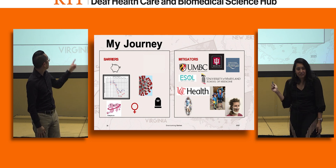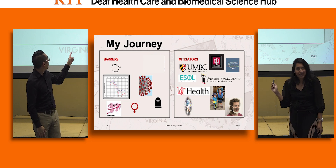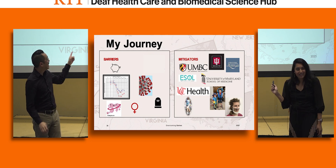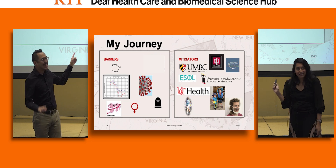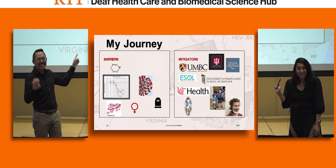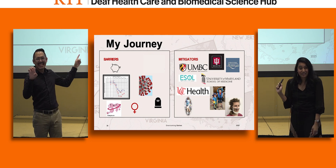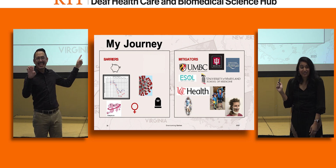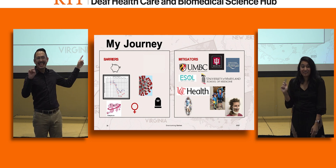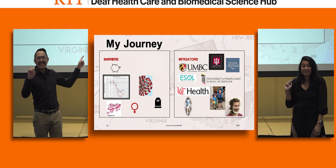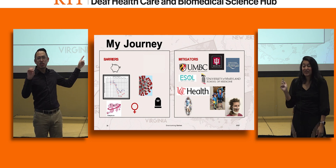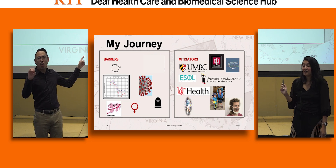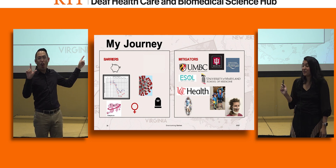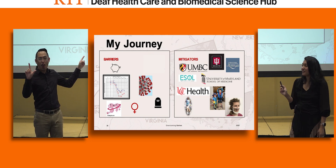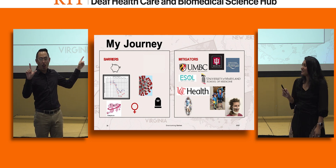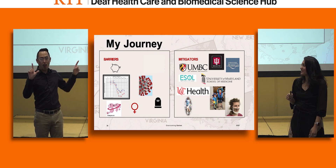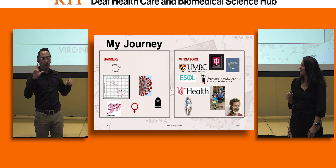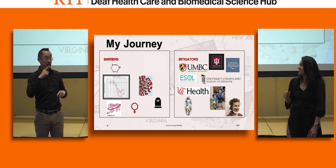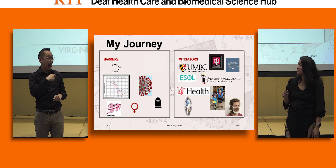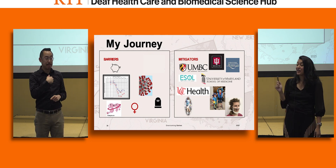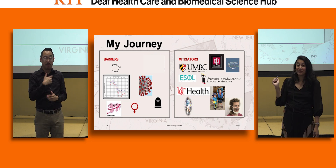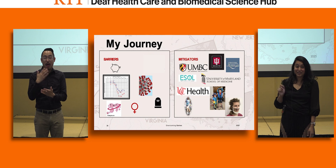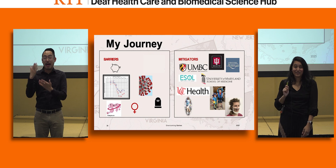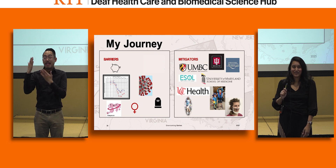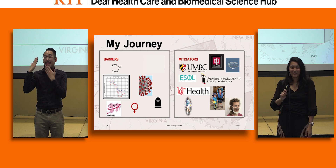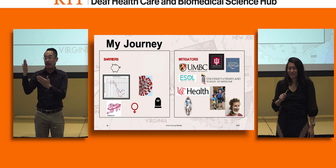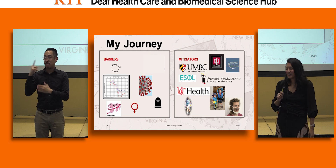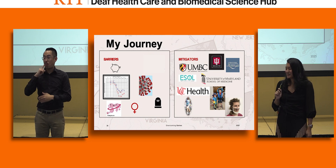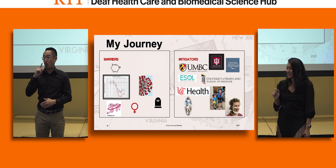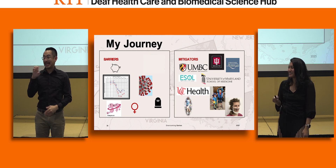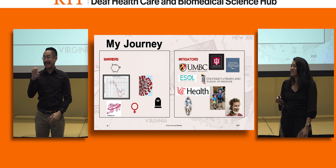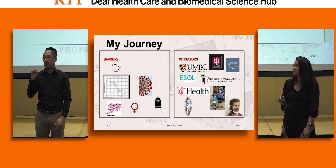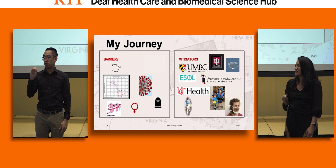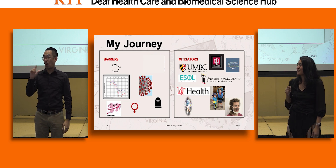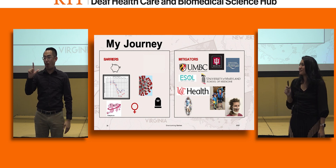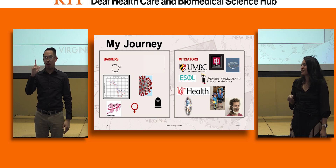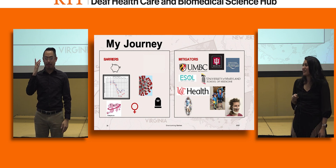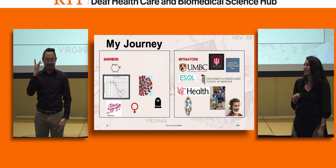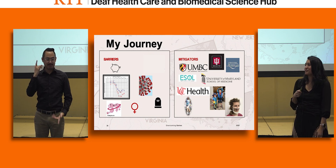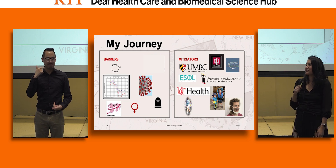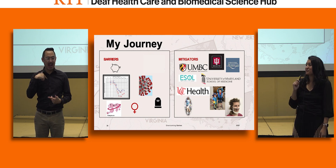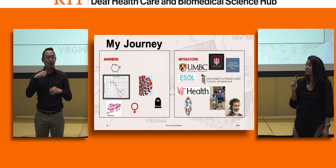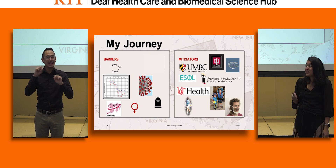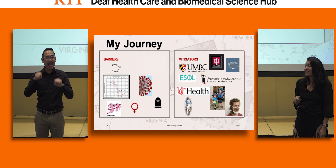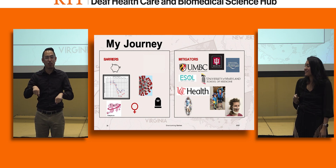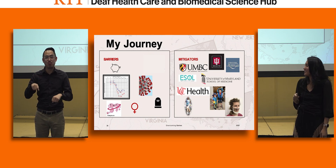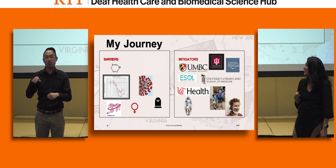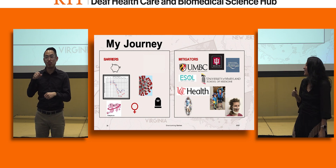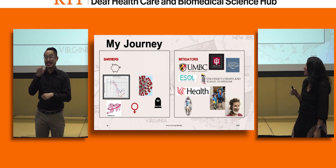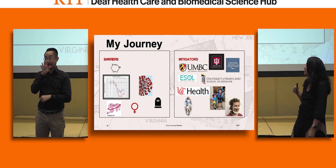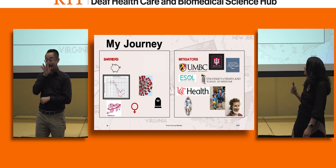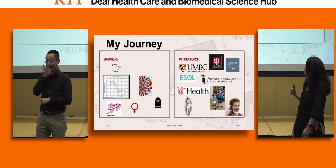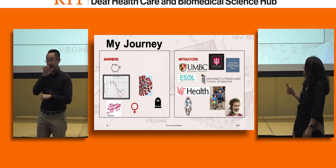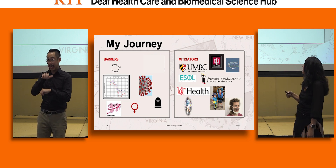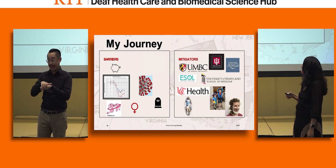We had ESOL where I was, and very thankful for it, because it helped me to learn how to speak English and read and write English.